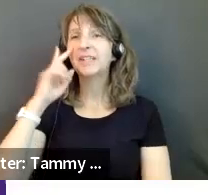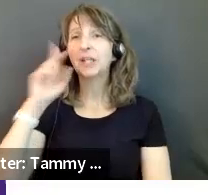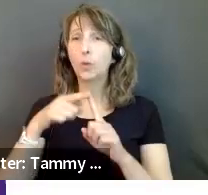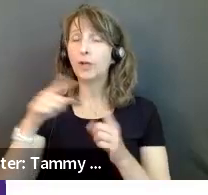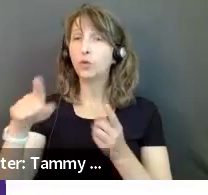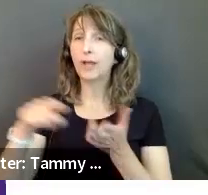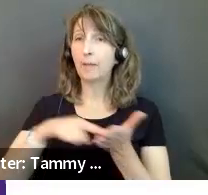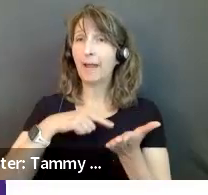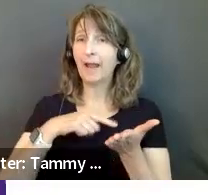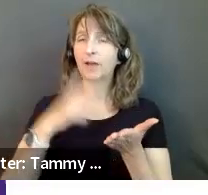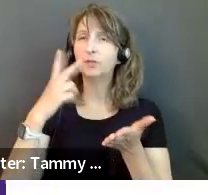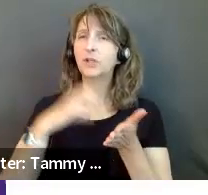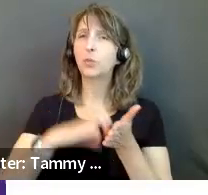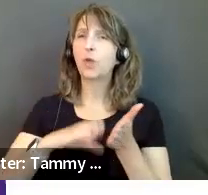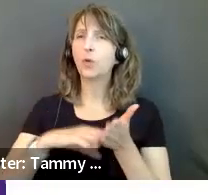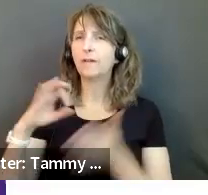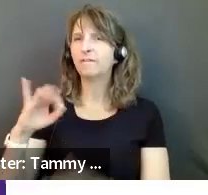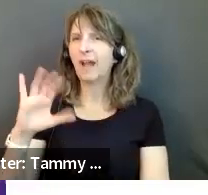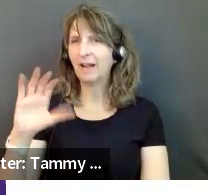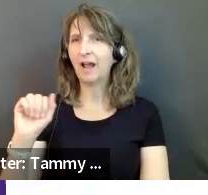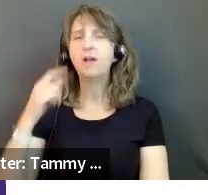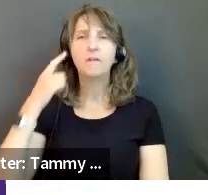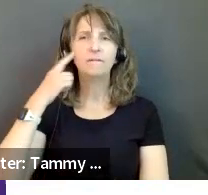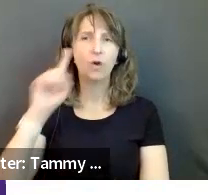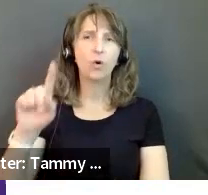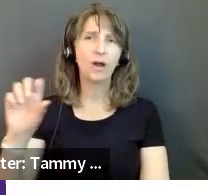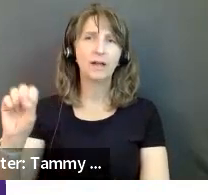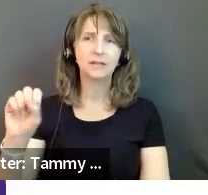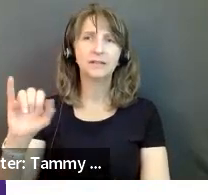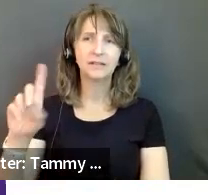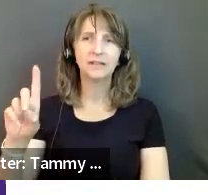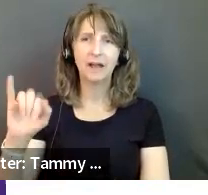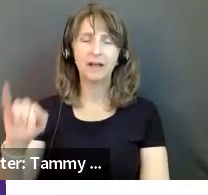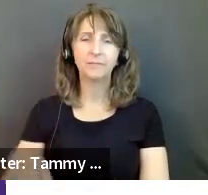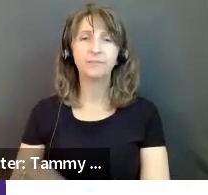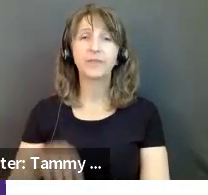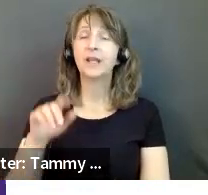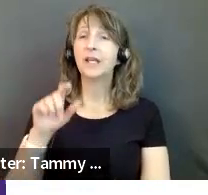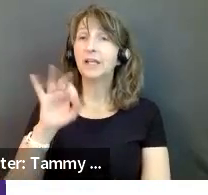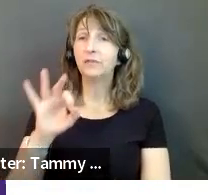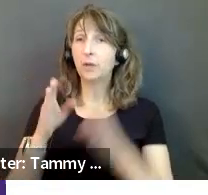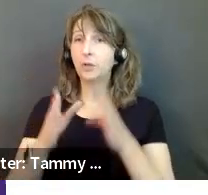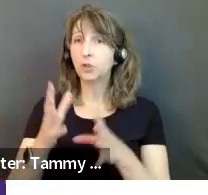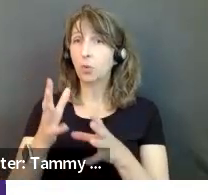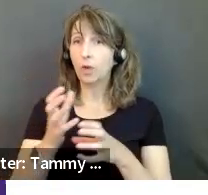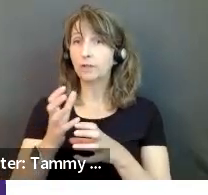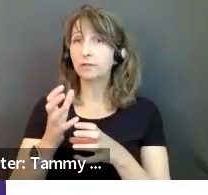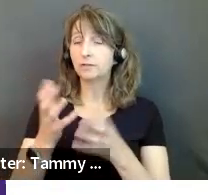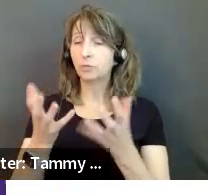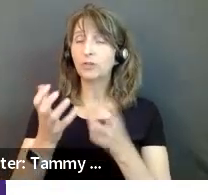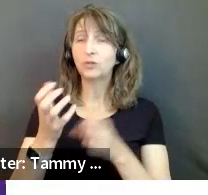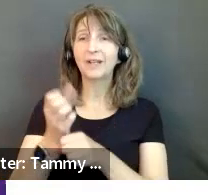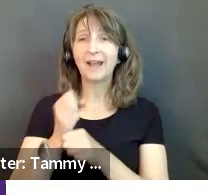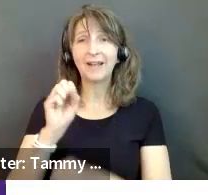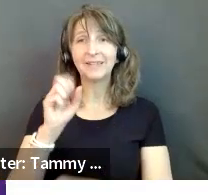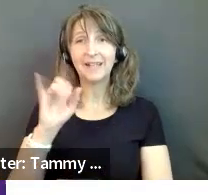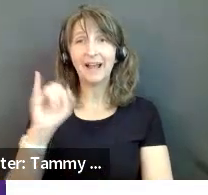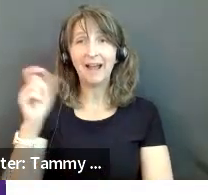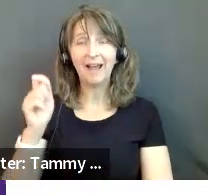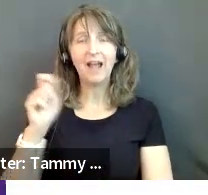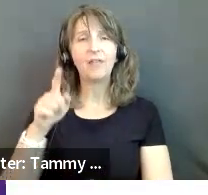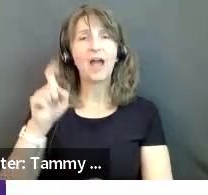2 receive SSDI, somebody would have worked. Either 20 quarters, before age 21.